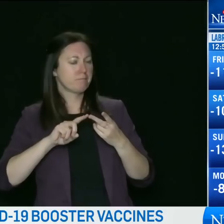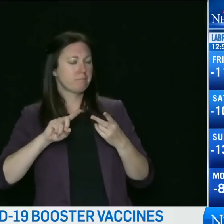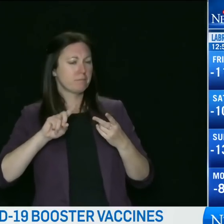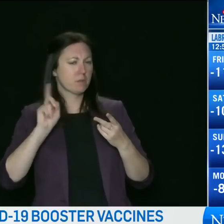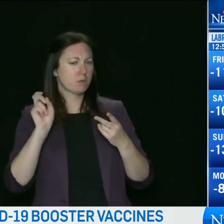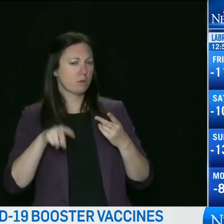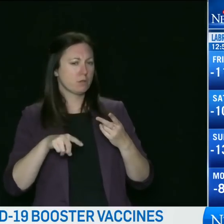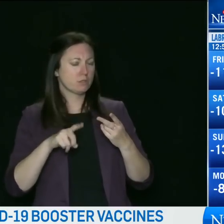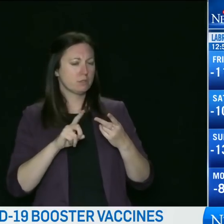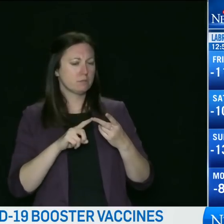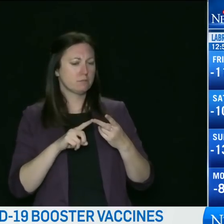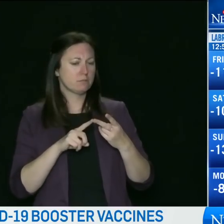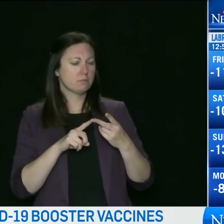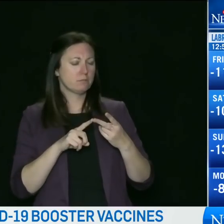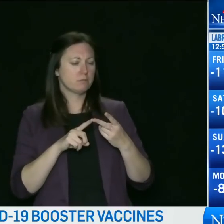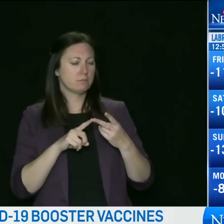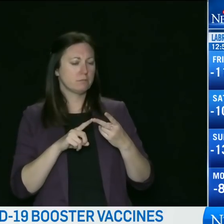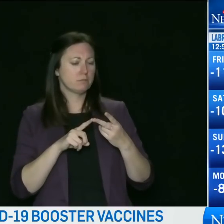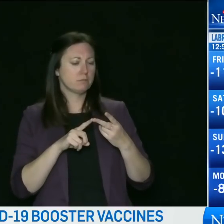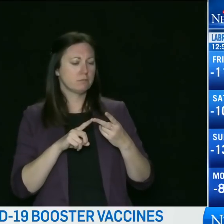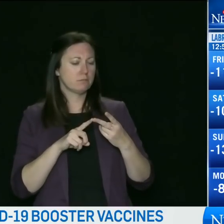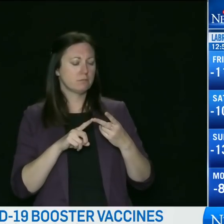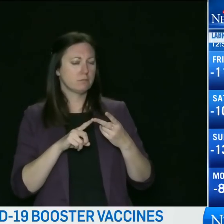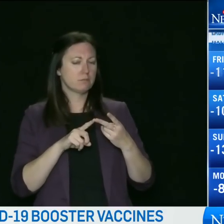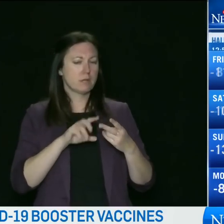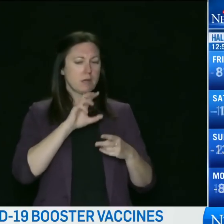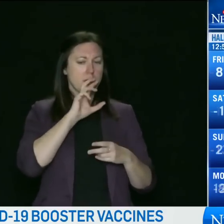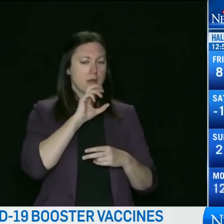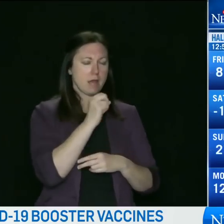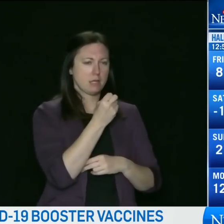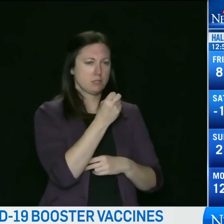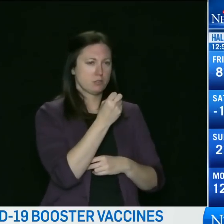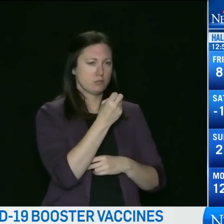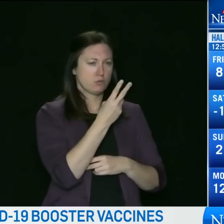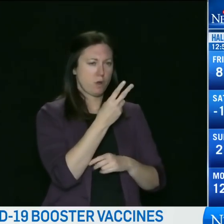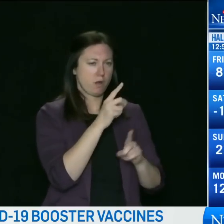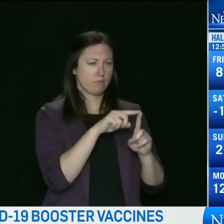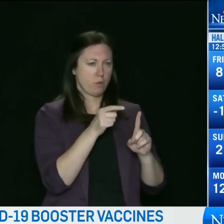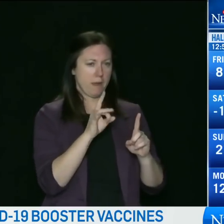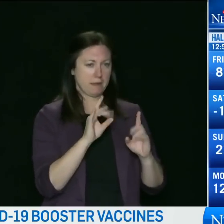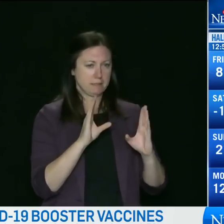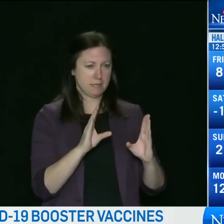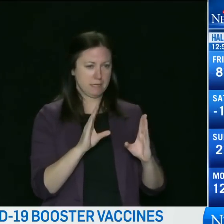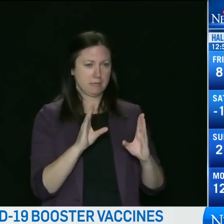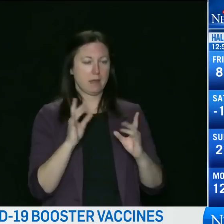ACCORDING TO THEIR NEEDS.